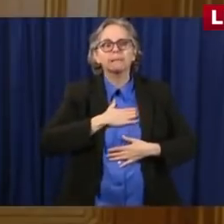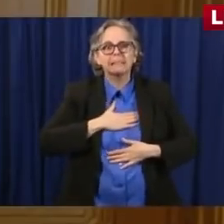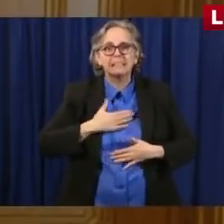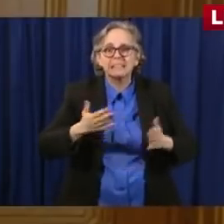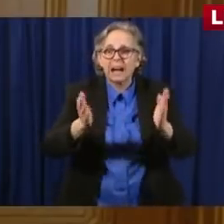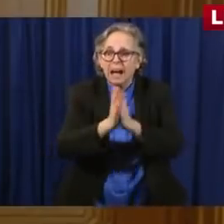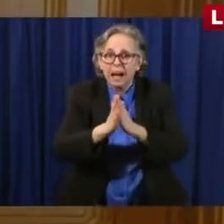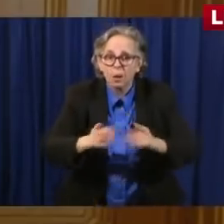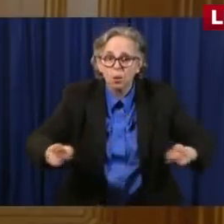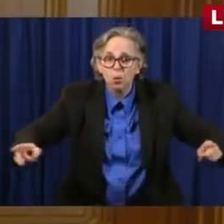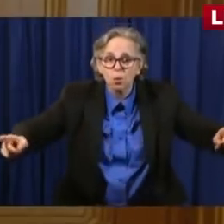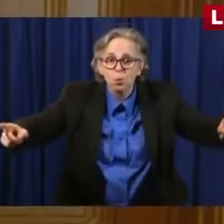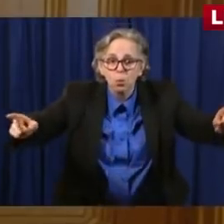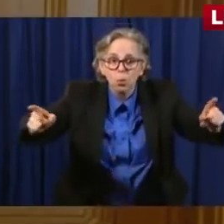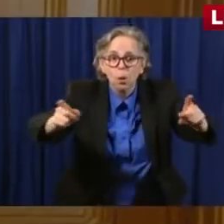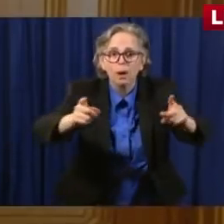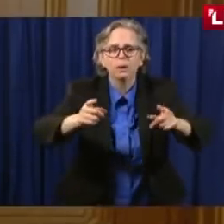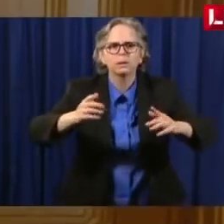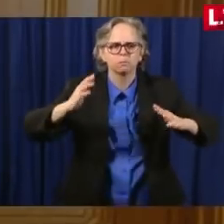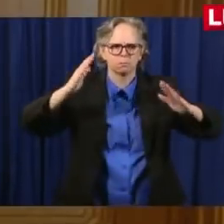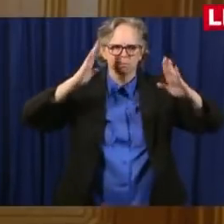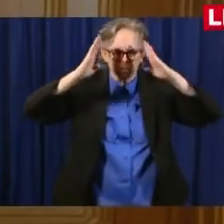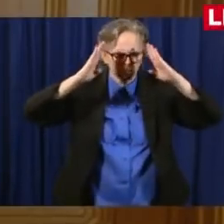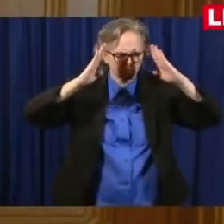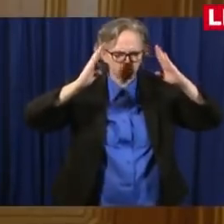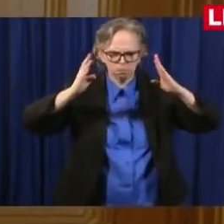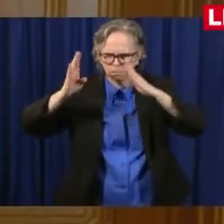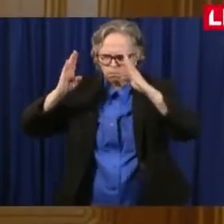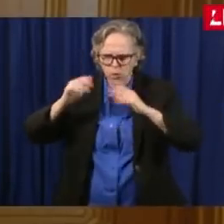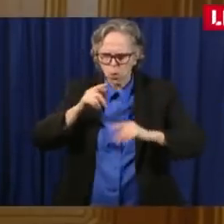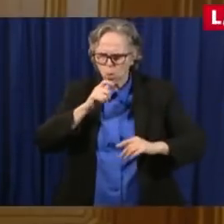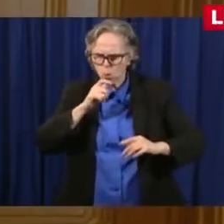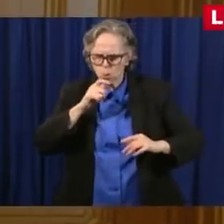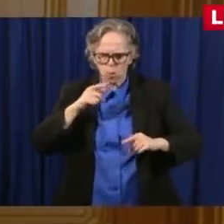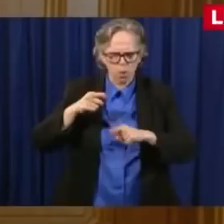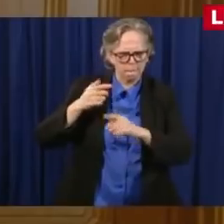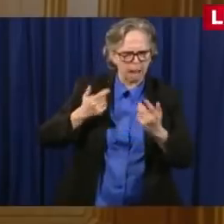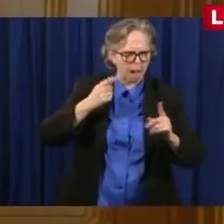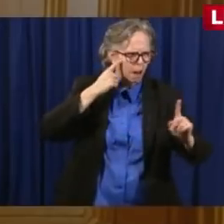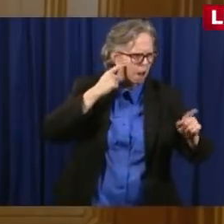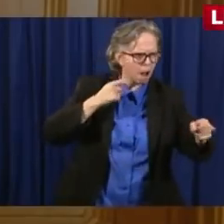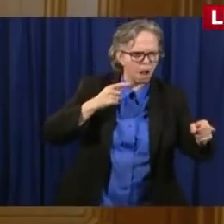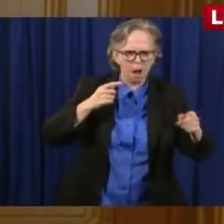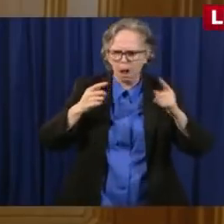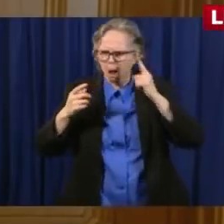I WOULD ASK EVERYONE ELSE TO TRY TO BE MORE VIGILANT AS WE GO THROUGH THIS.